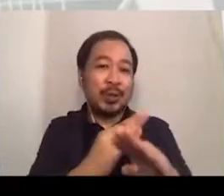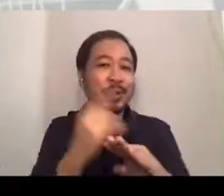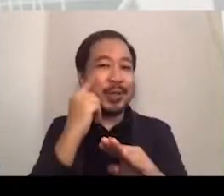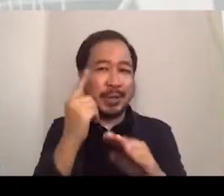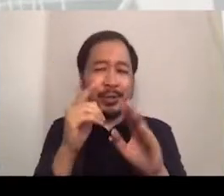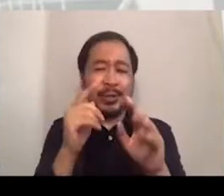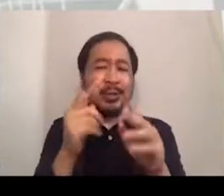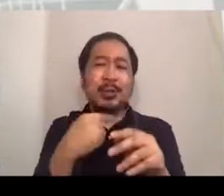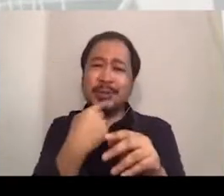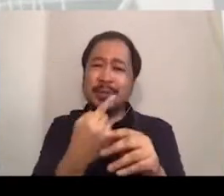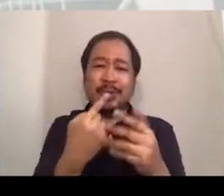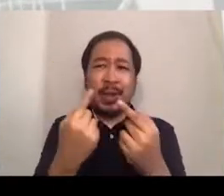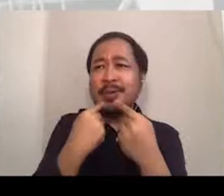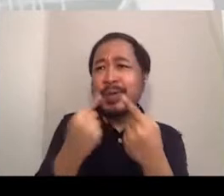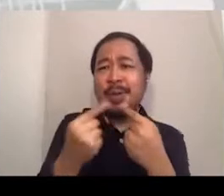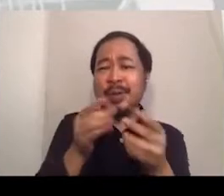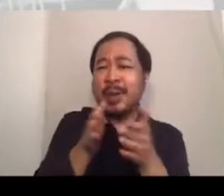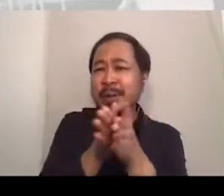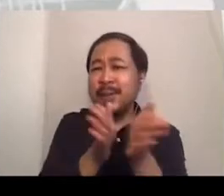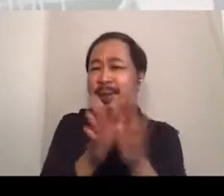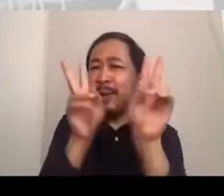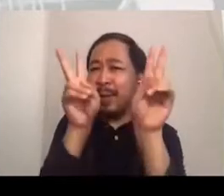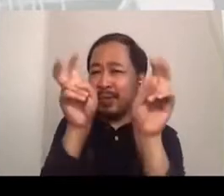to persons with disability, to their employers.